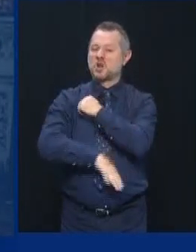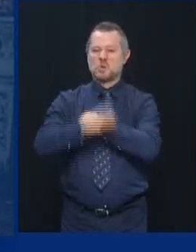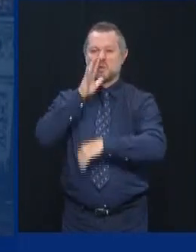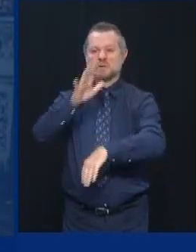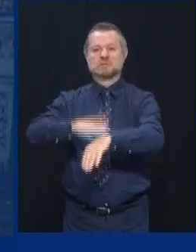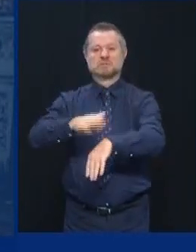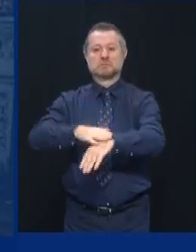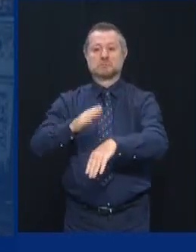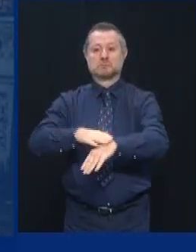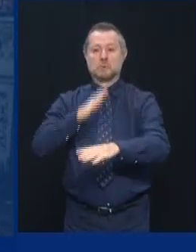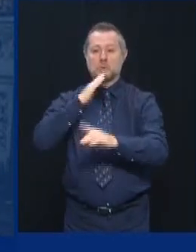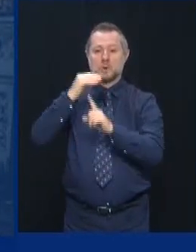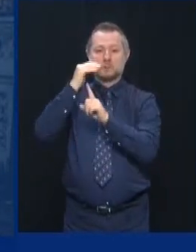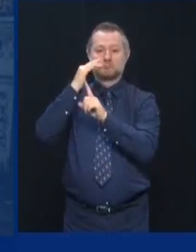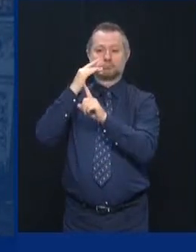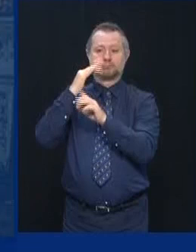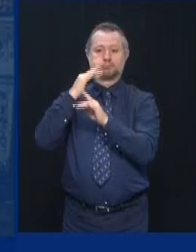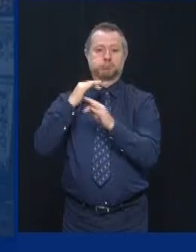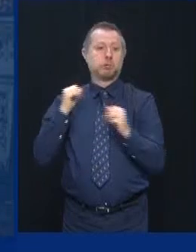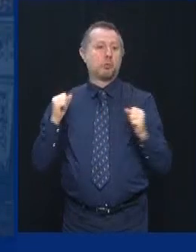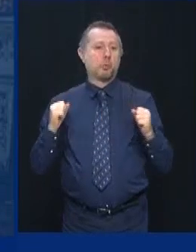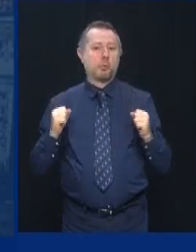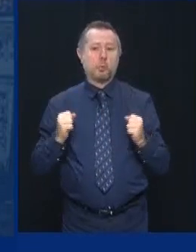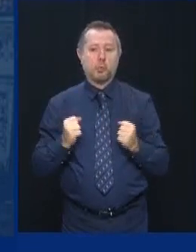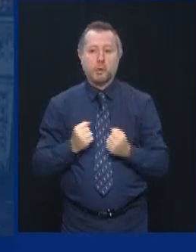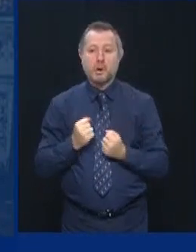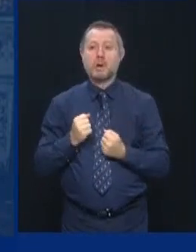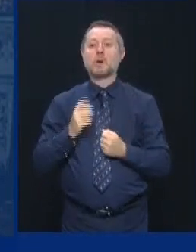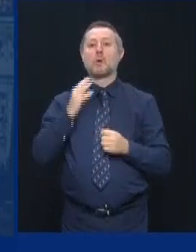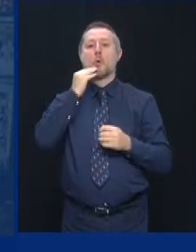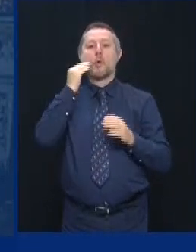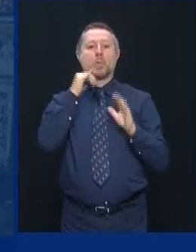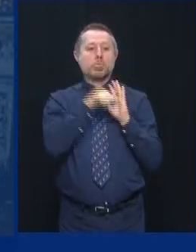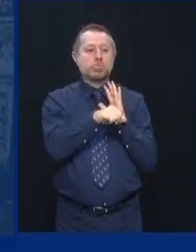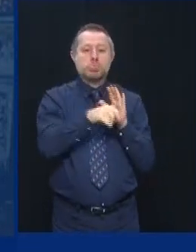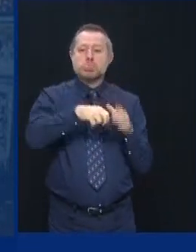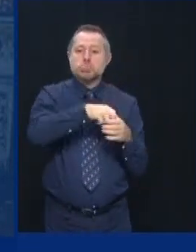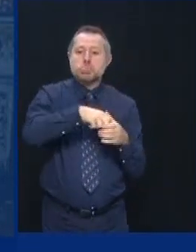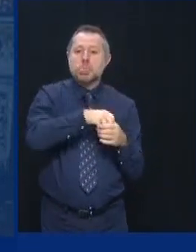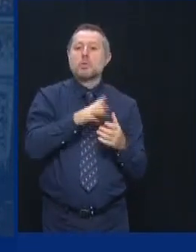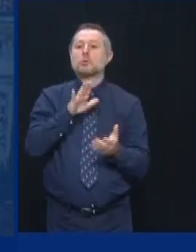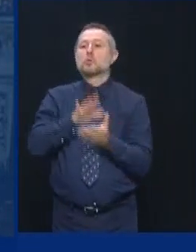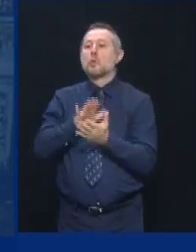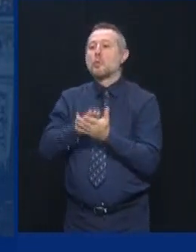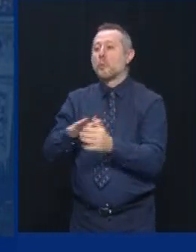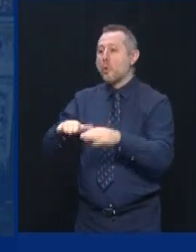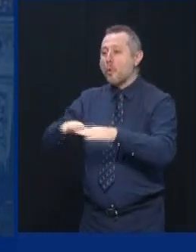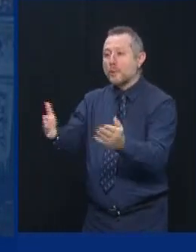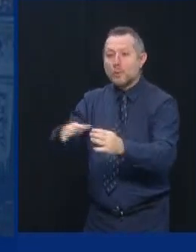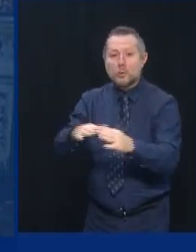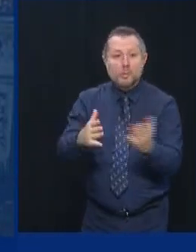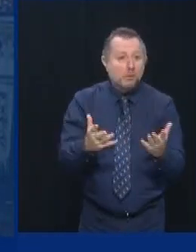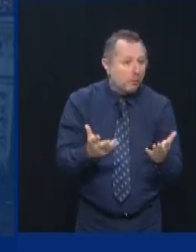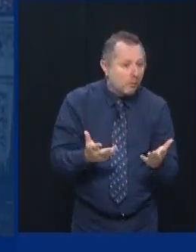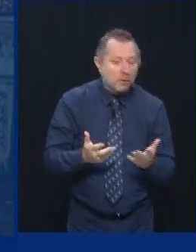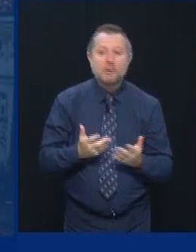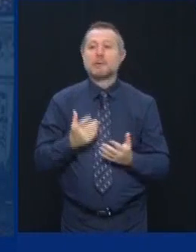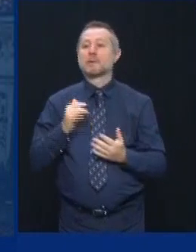WE HAVE BEEN TOLD SINCE EARLY MARCH, BEWARE THE FALL. BEWARE THE FALL. WEATHER GETS COLDER, MORE PEOPLE MOVE INDOORS.